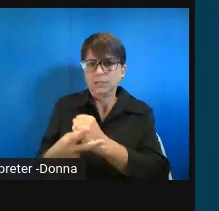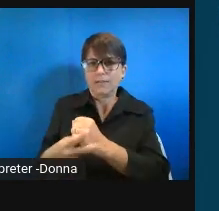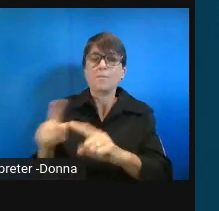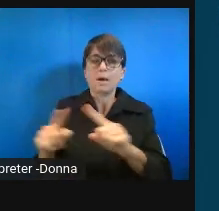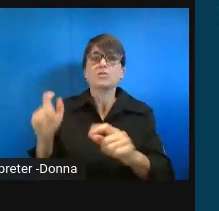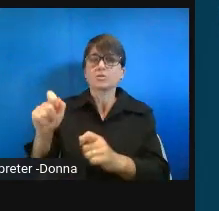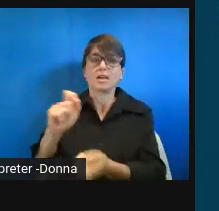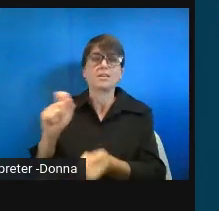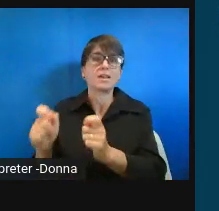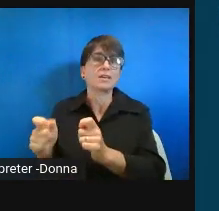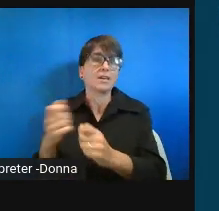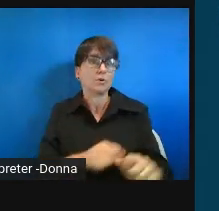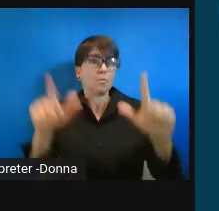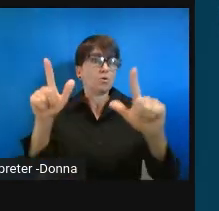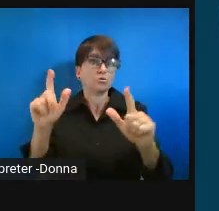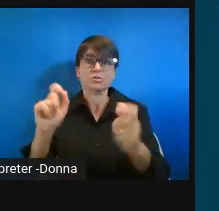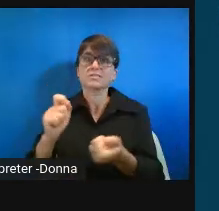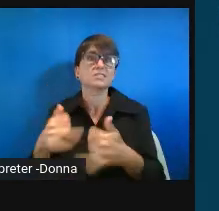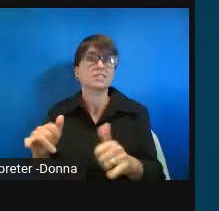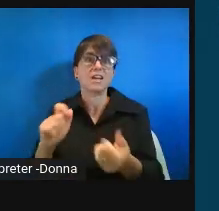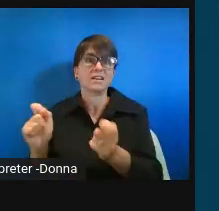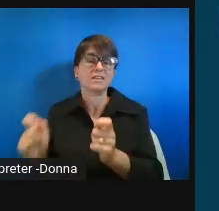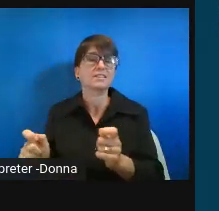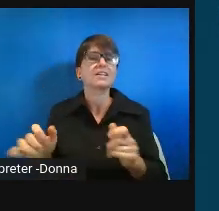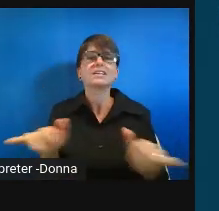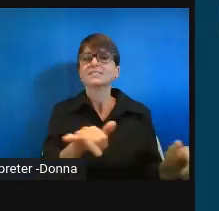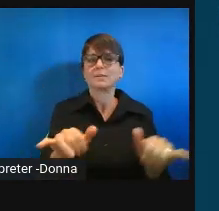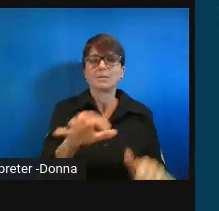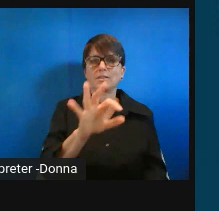On Facebook there's an AI that can do this for you, but it can get it wrong.